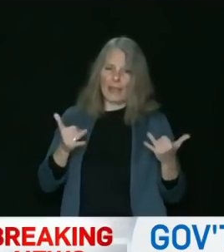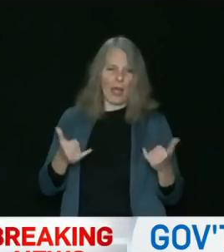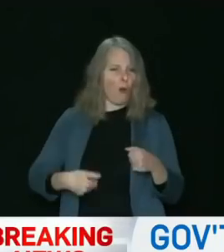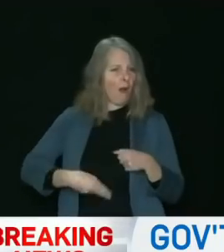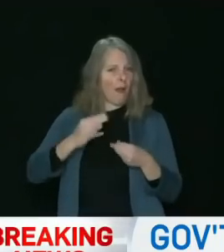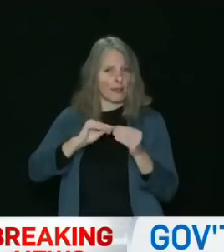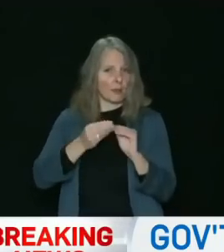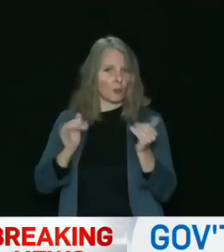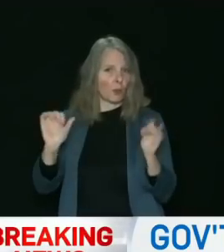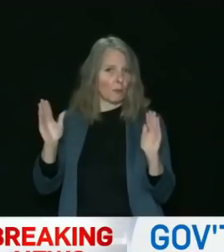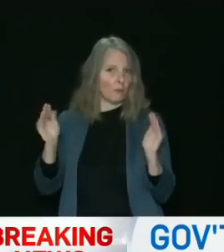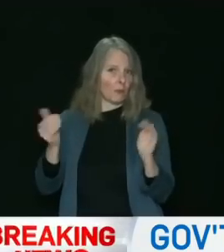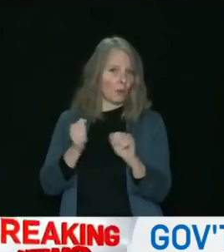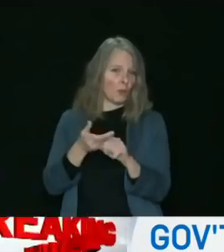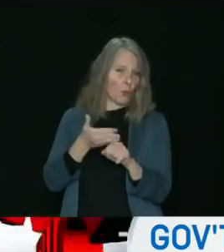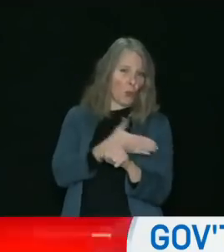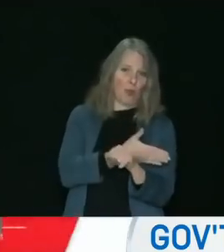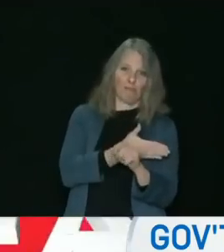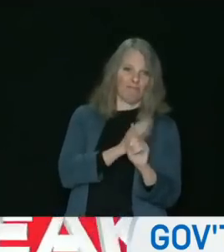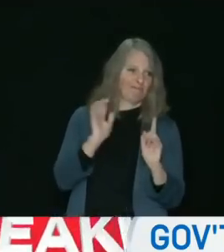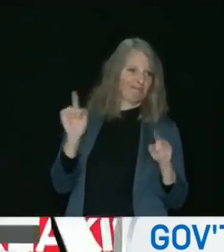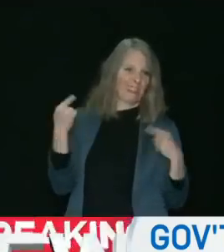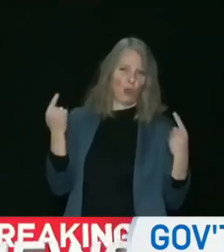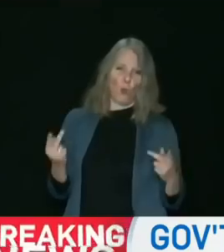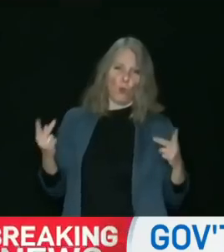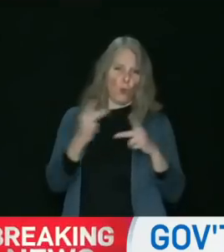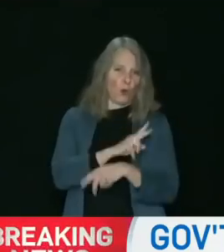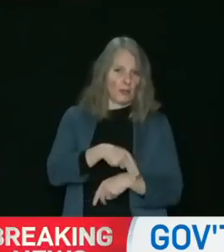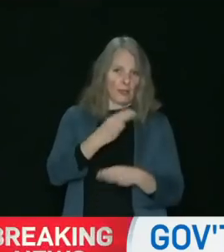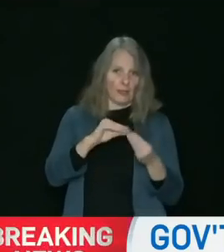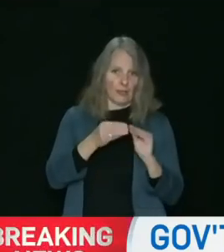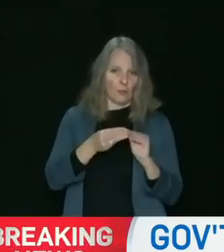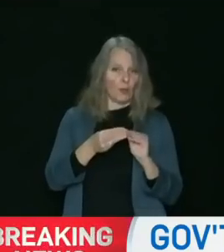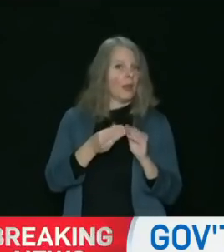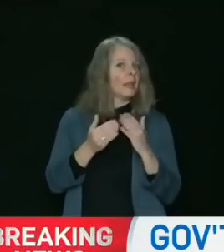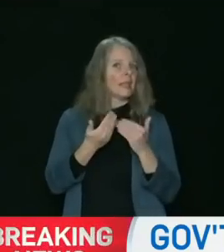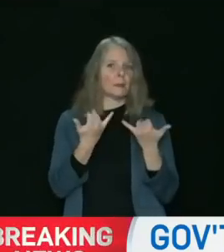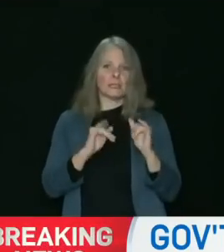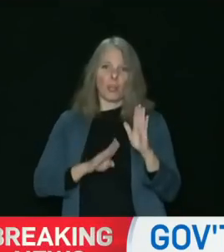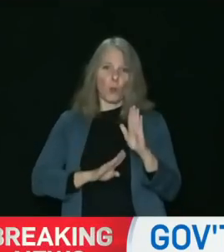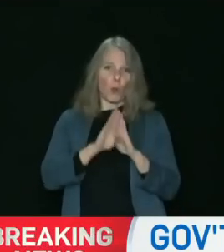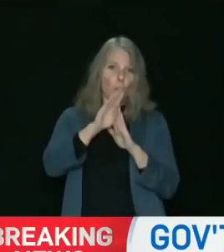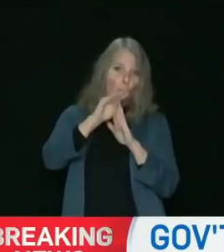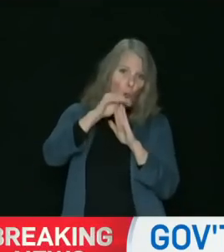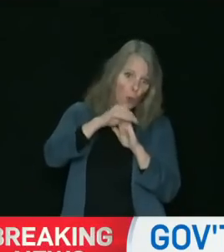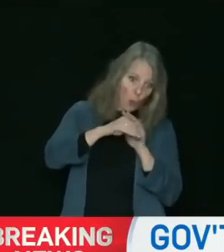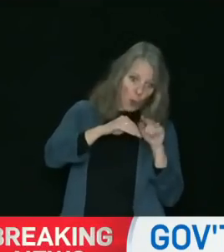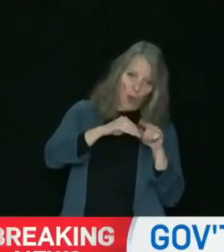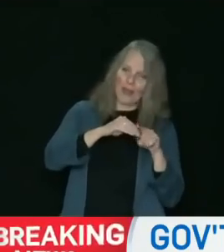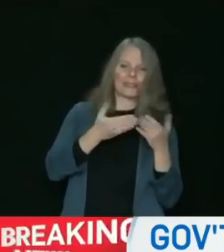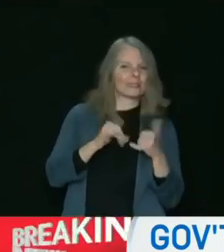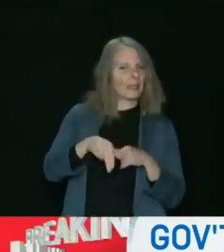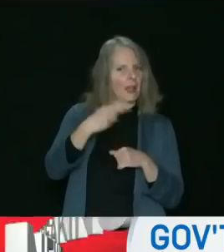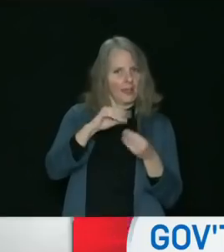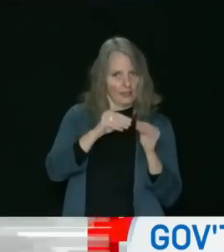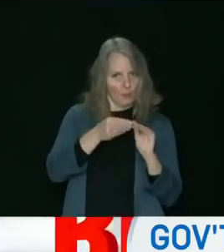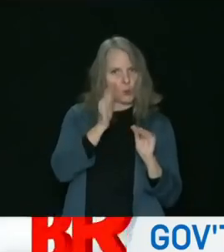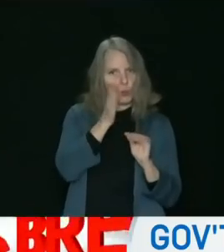OF CASES IN THE NEXT FEW WEEKS BECAUSE THE ACTIVITY OF THE